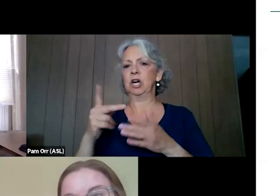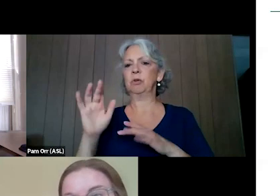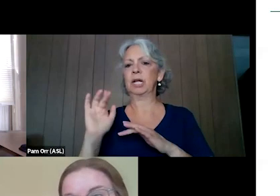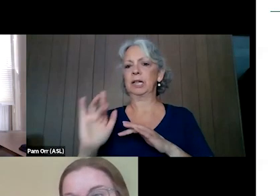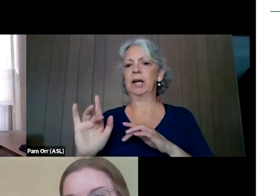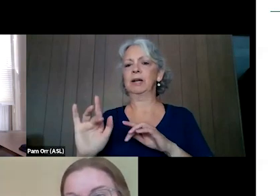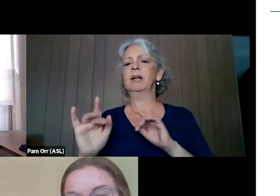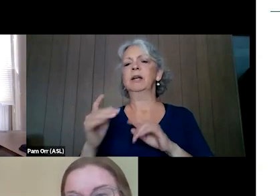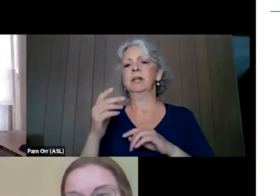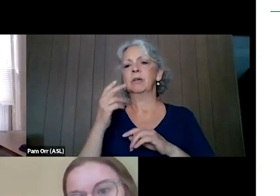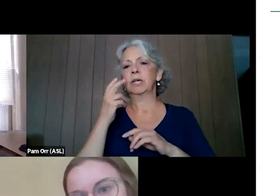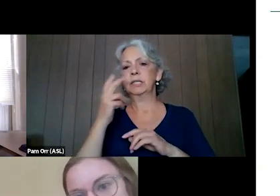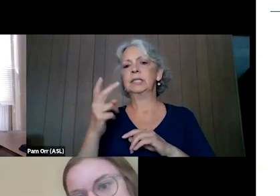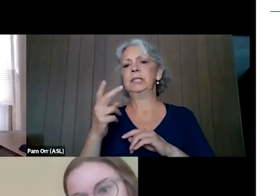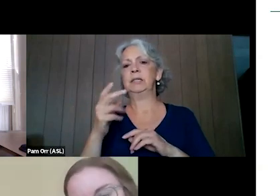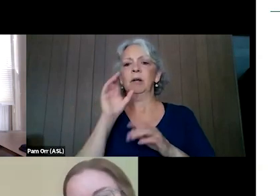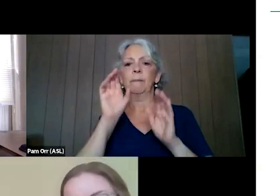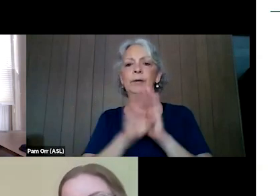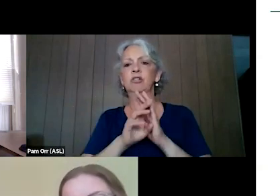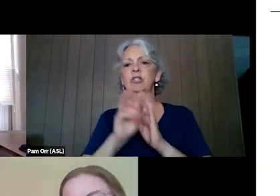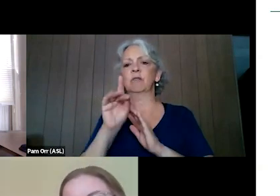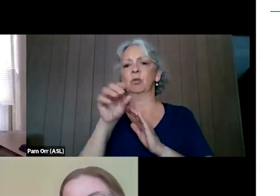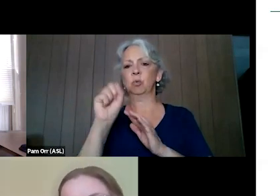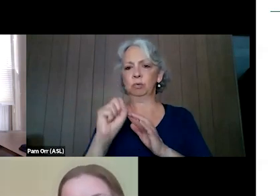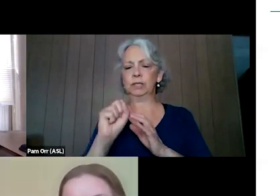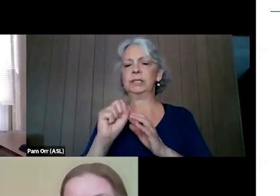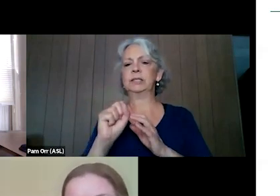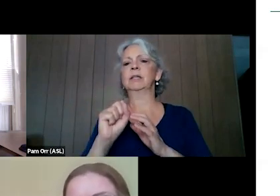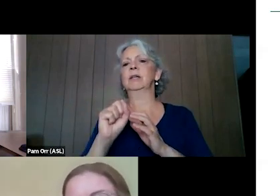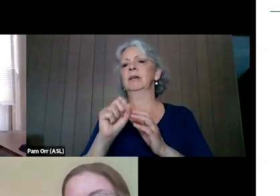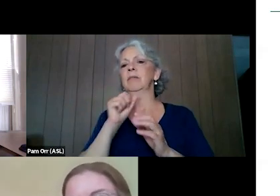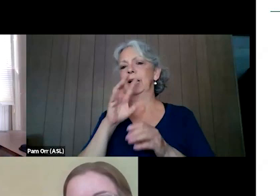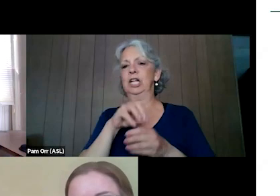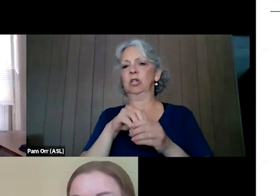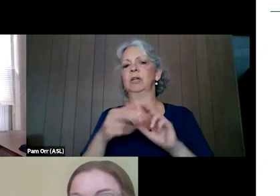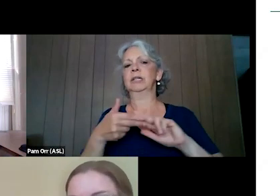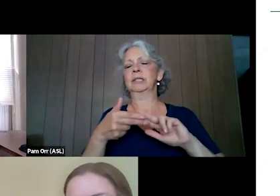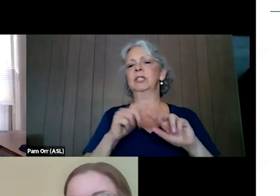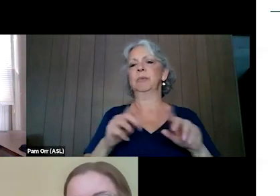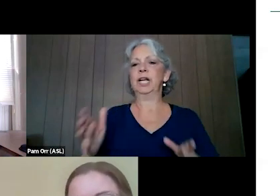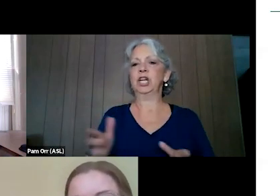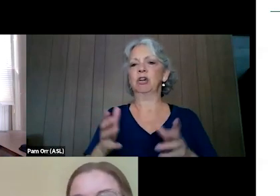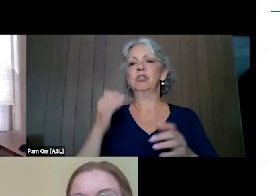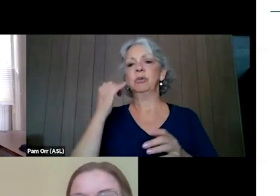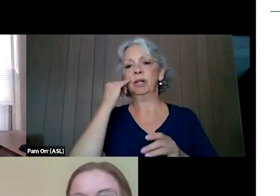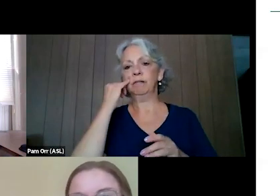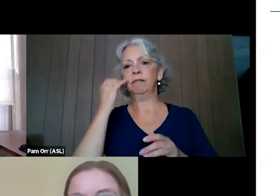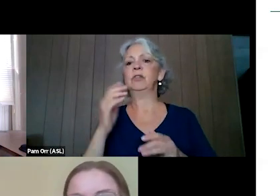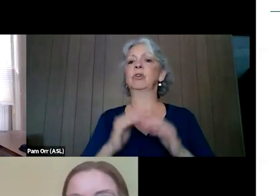It does have some wounds that are pretty graphic, which is why we didn't include them directly in the slides. But we encourage you, if you're comfortable to look at those